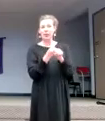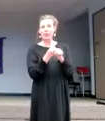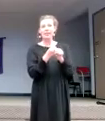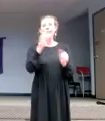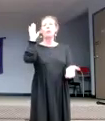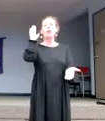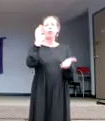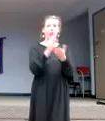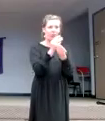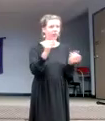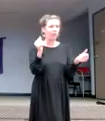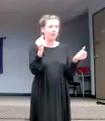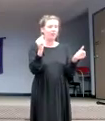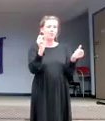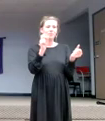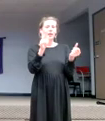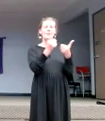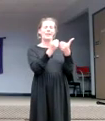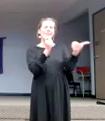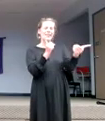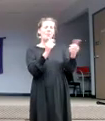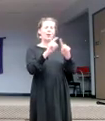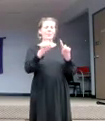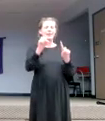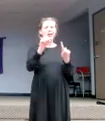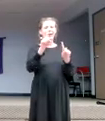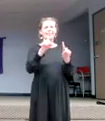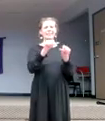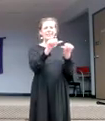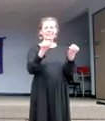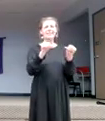be going away. That's a completely separate, but that lift station will take the problem